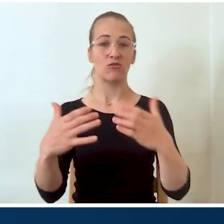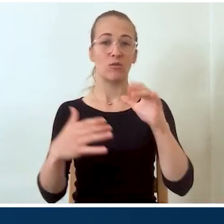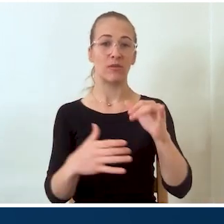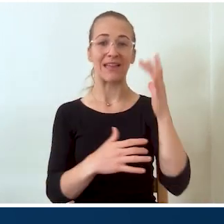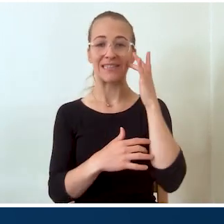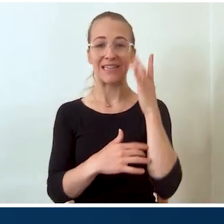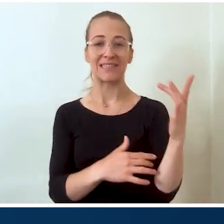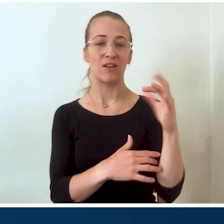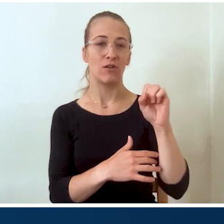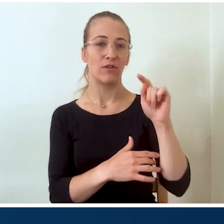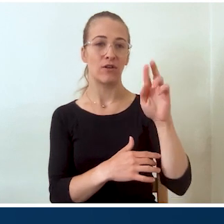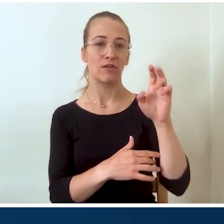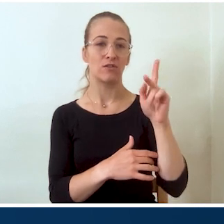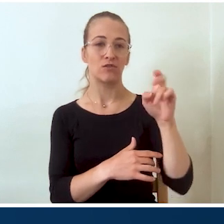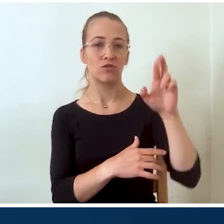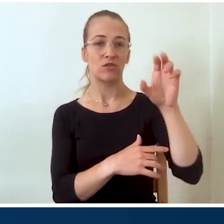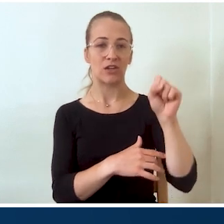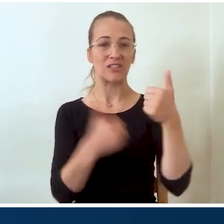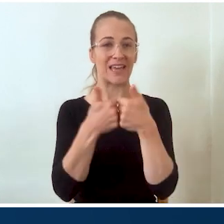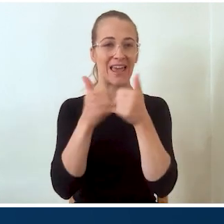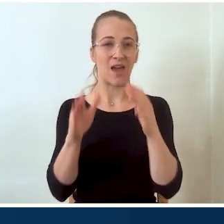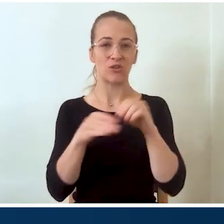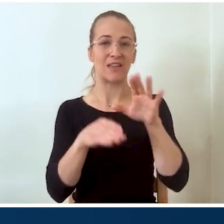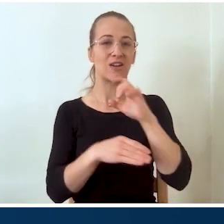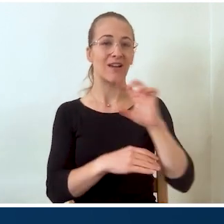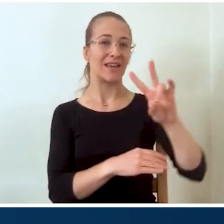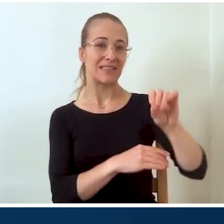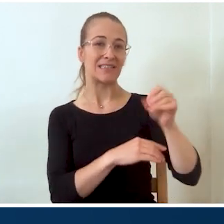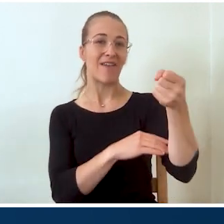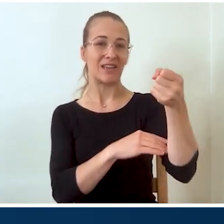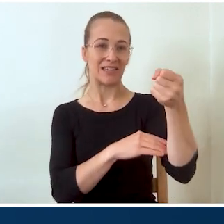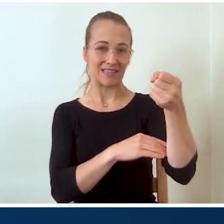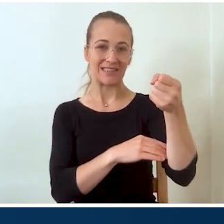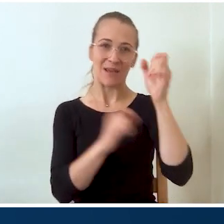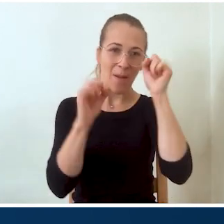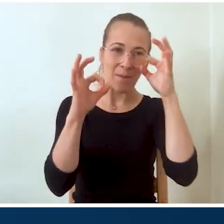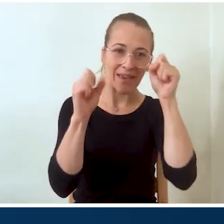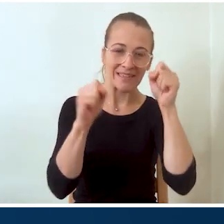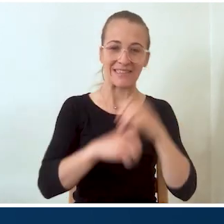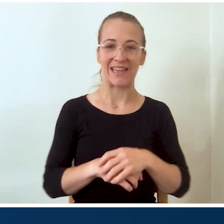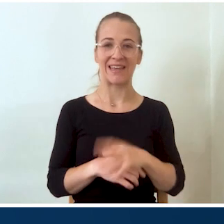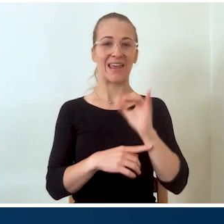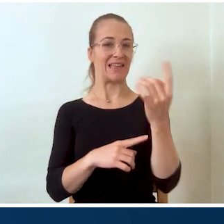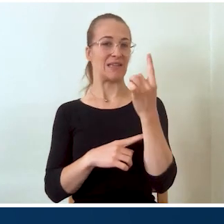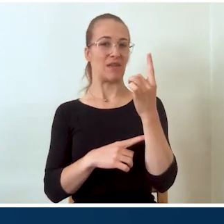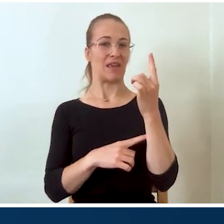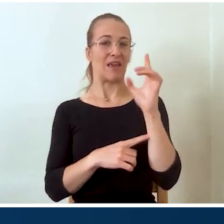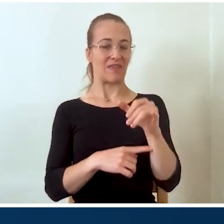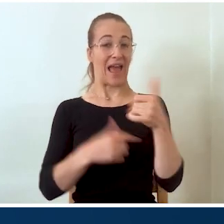who are gamers in their 70s, who are phenomenal. But this is something, this console was literally,